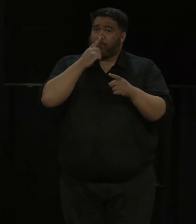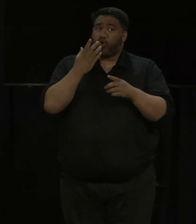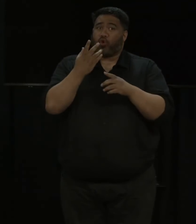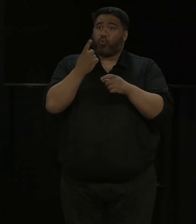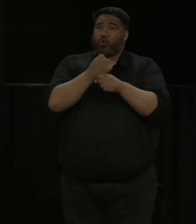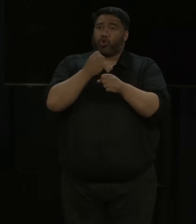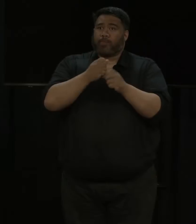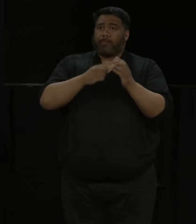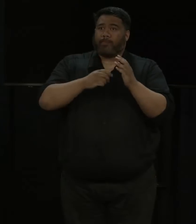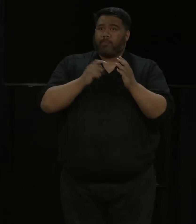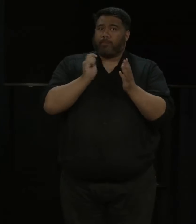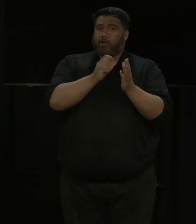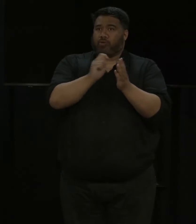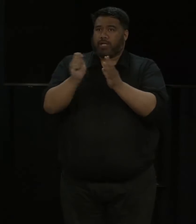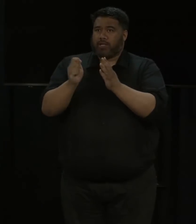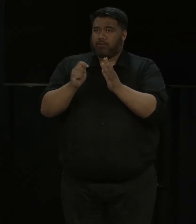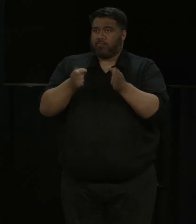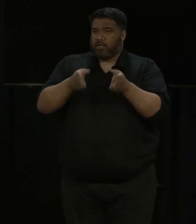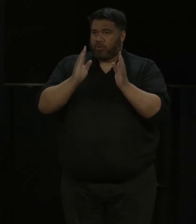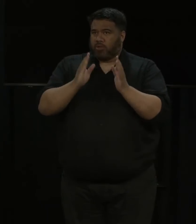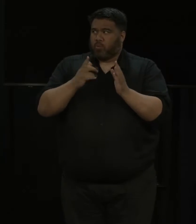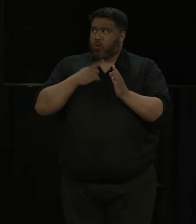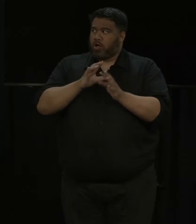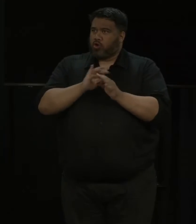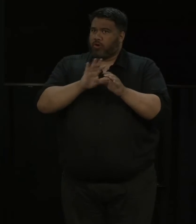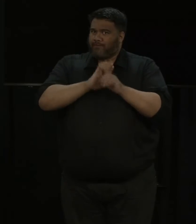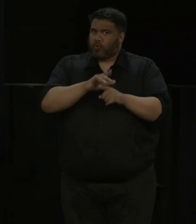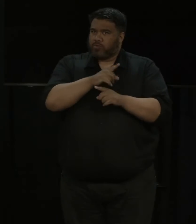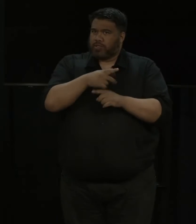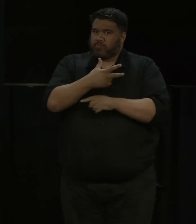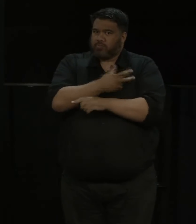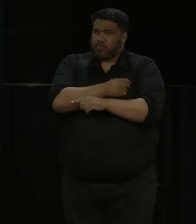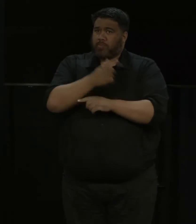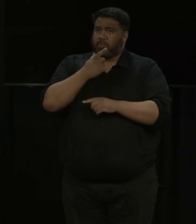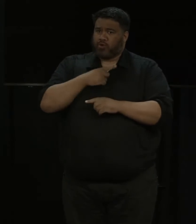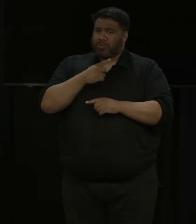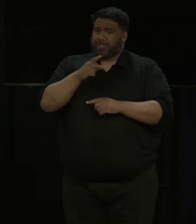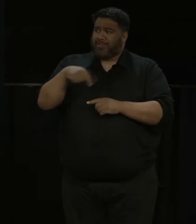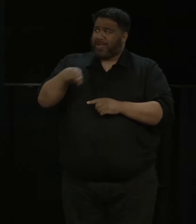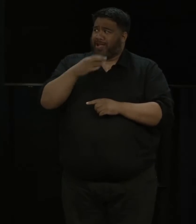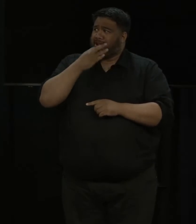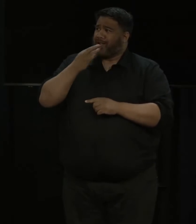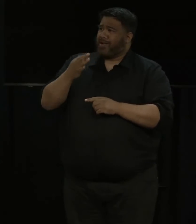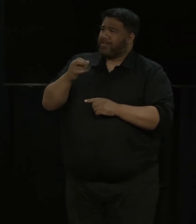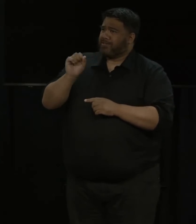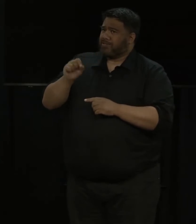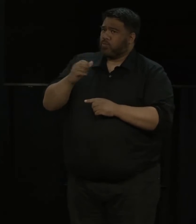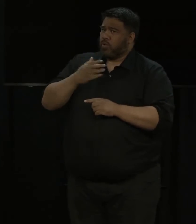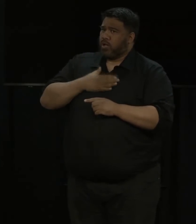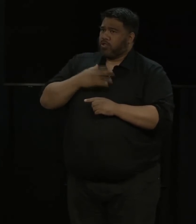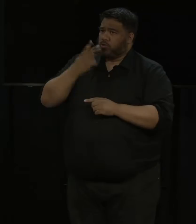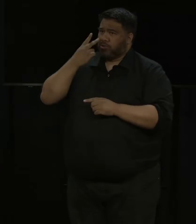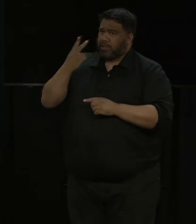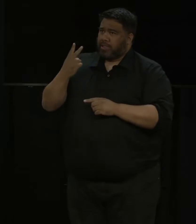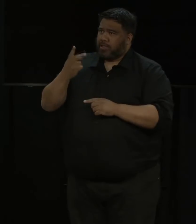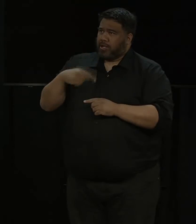children? >> Will come back to that by what I say is that a breakdown of the ethnicity of death will be on the website later on but will come back to the hospitalised children. $$TRANSMIT>> Ways, decided not to mandate construction work